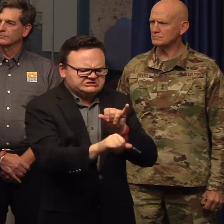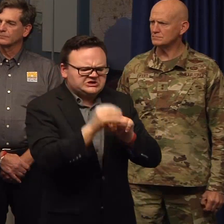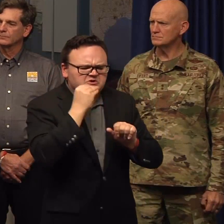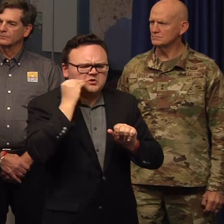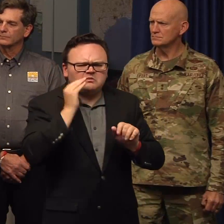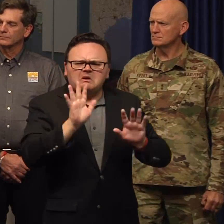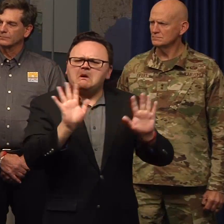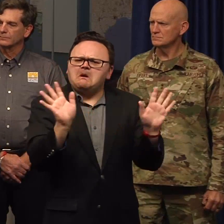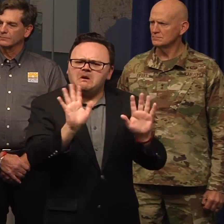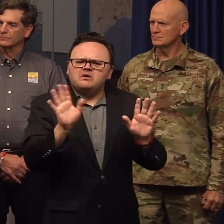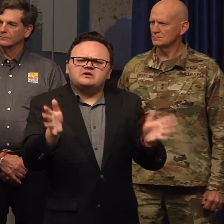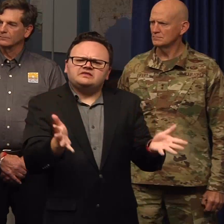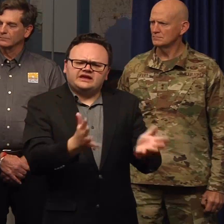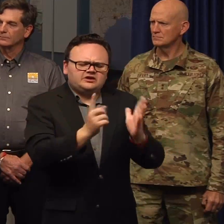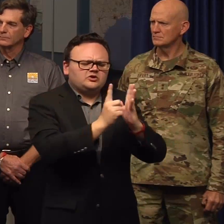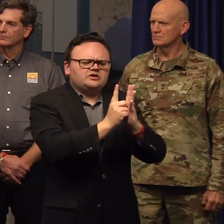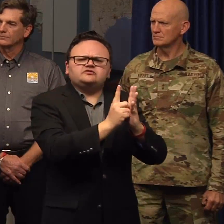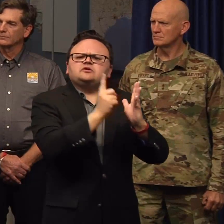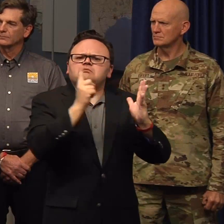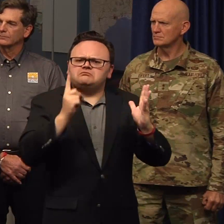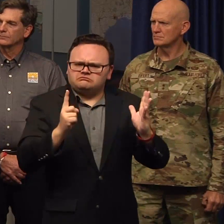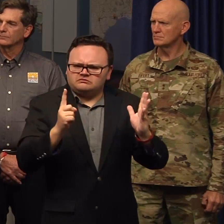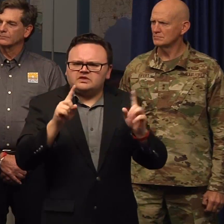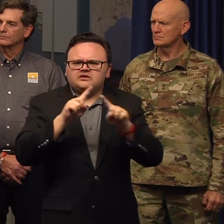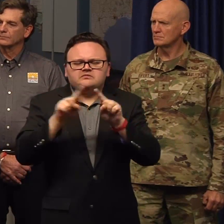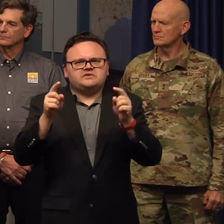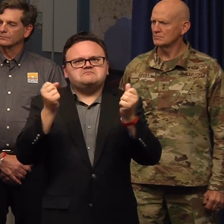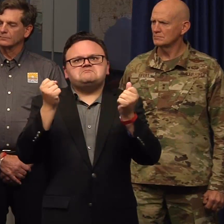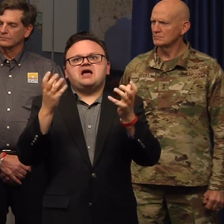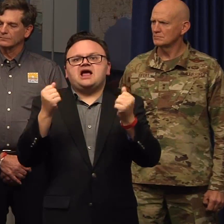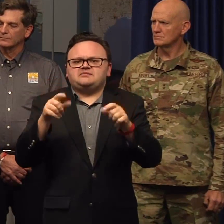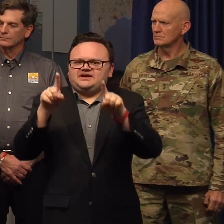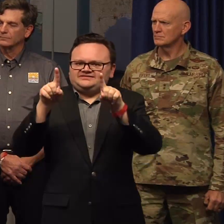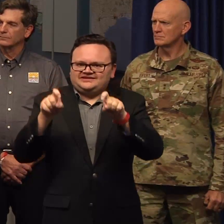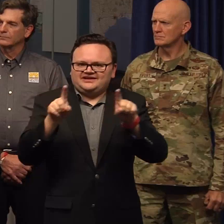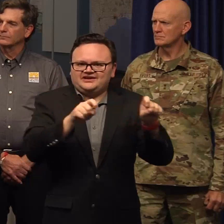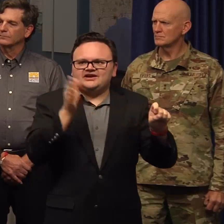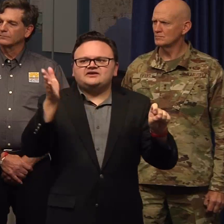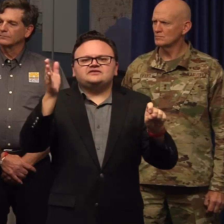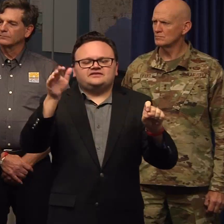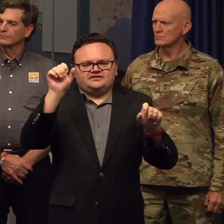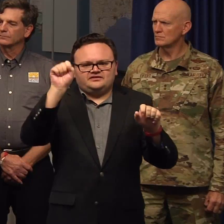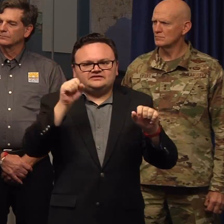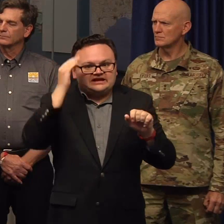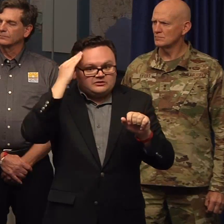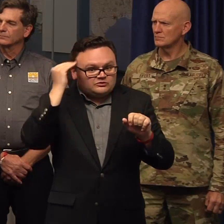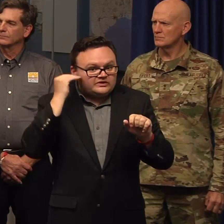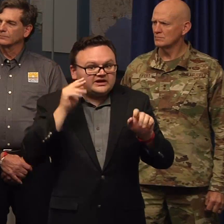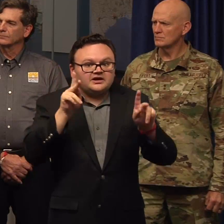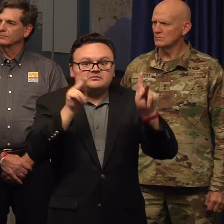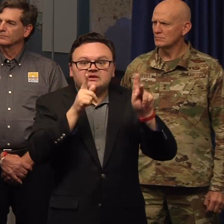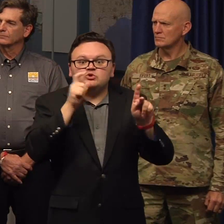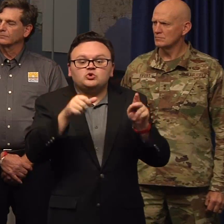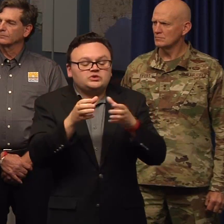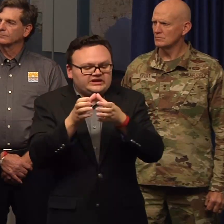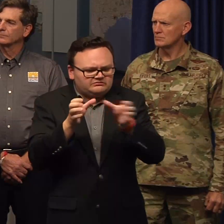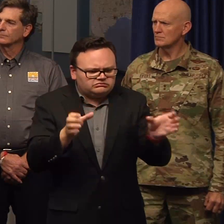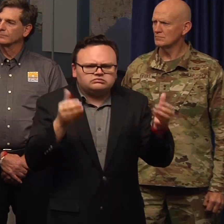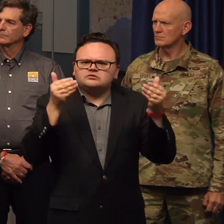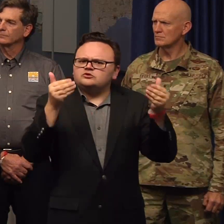THE ONE THAT'S BEEN MOST SUCCESSFUL IS SOUTH KOREA BECAUSE THEY WERE ABLE TO DO A